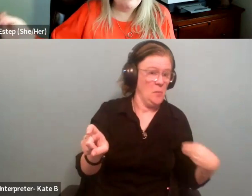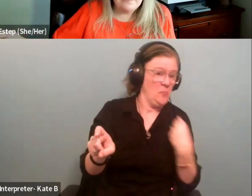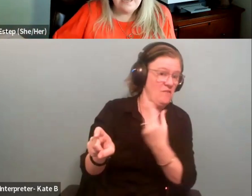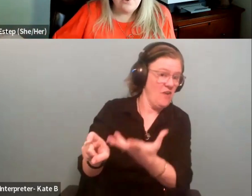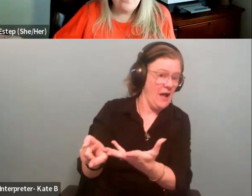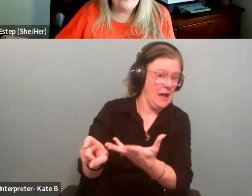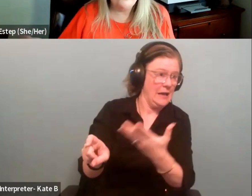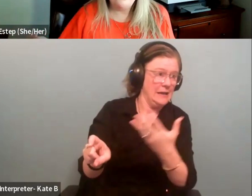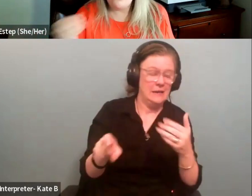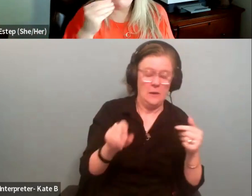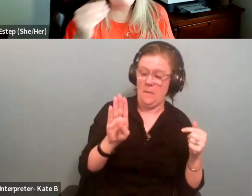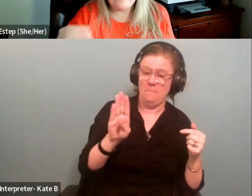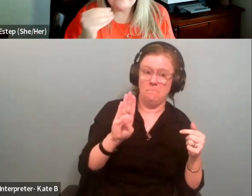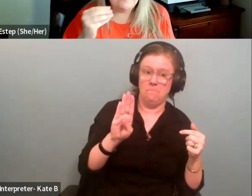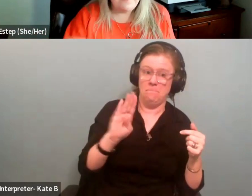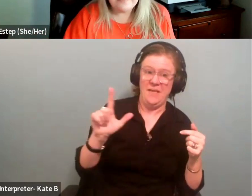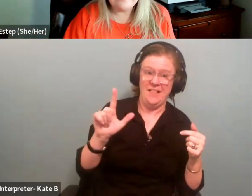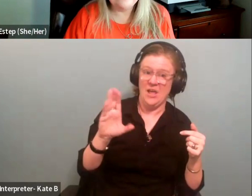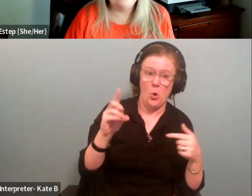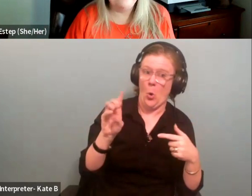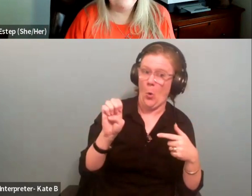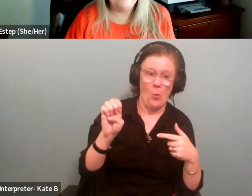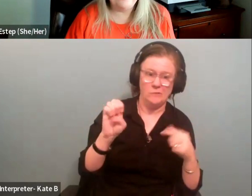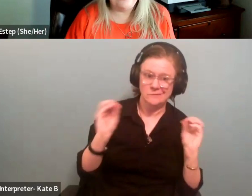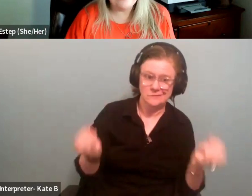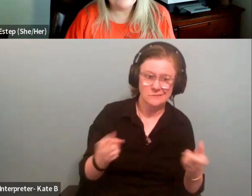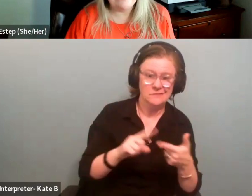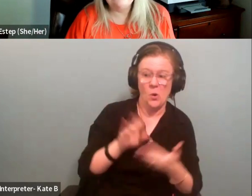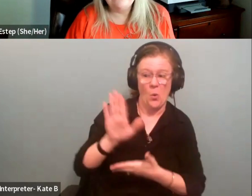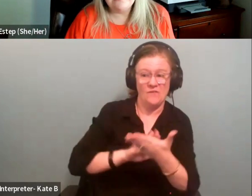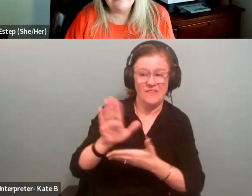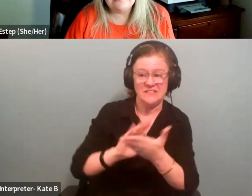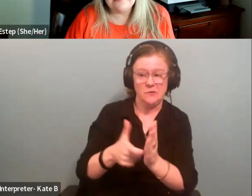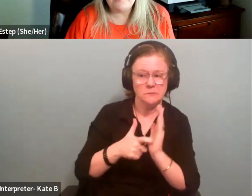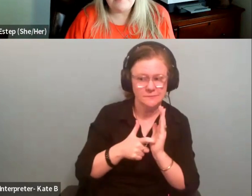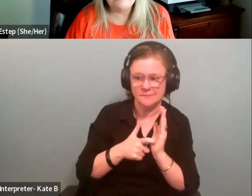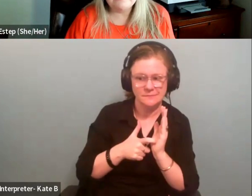billing code or a face to face interaction, that it's probably